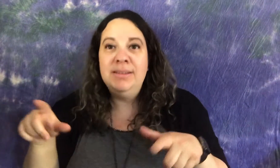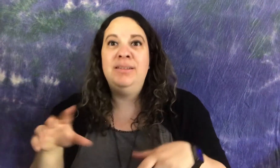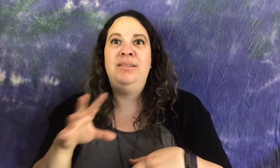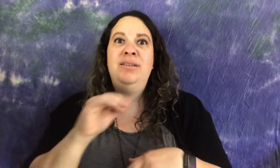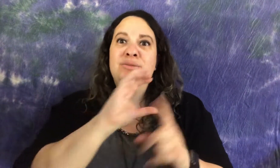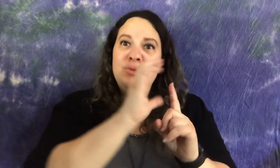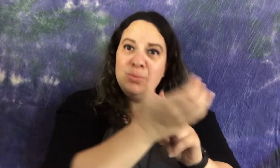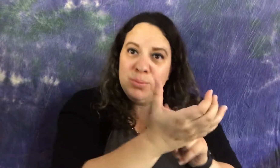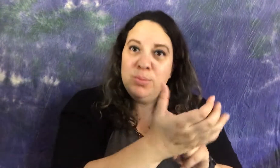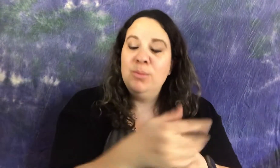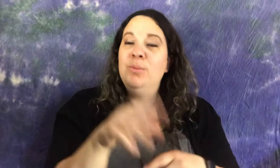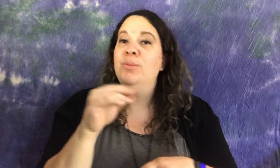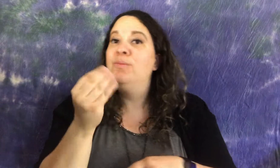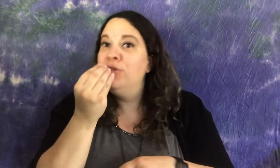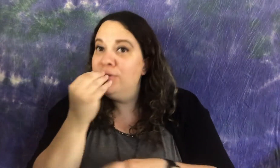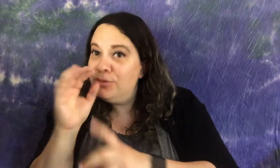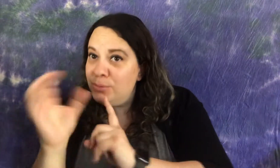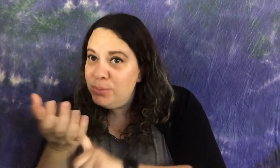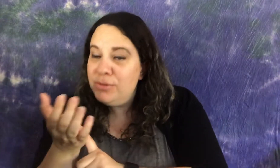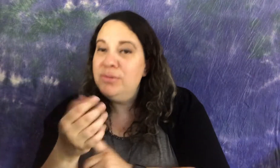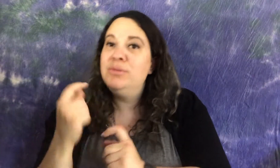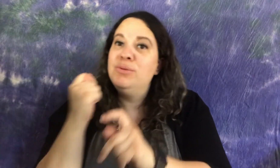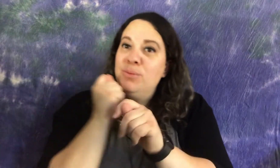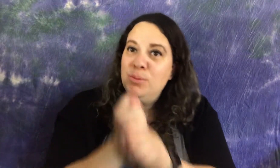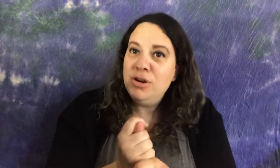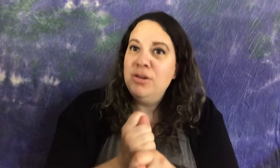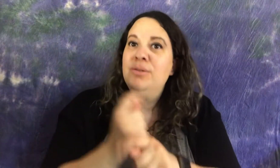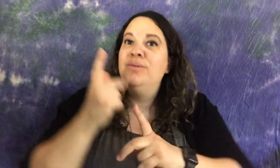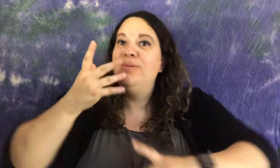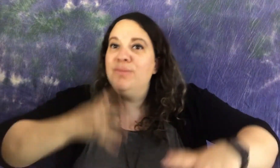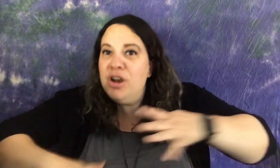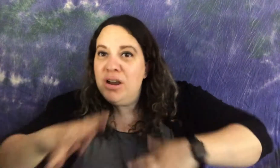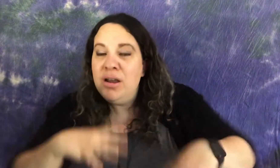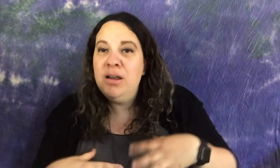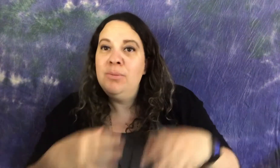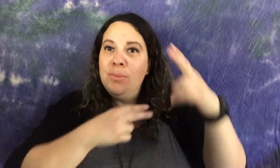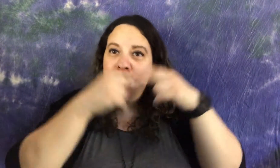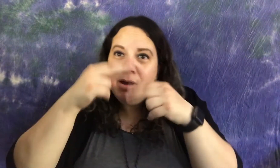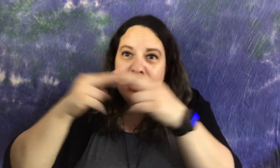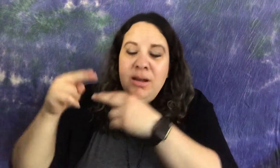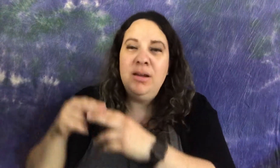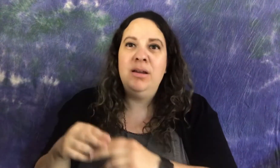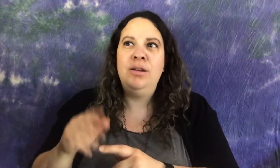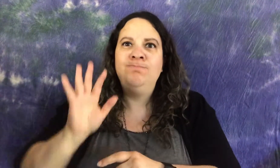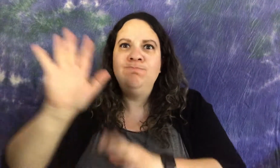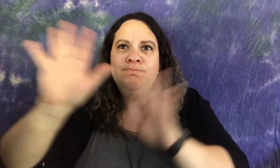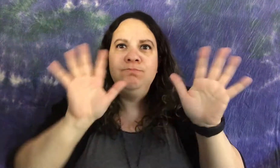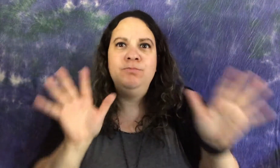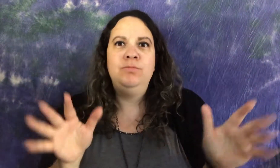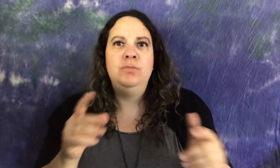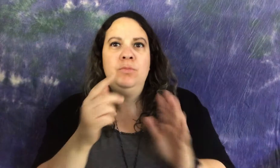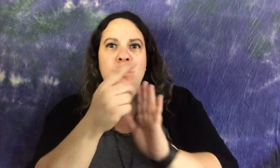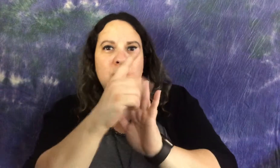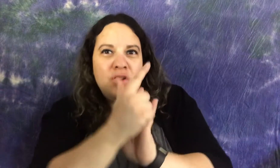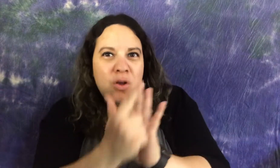Also, I learned about Spanish culture such as food, traditions, clothing, architecture, and various laws,